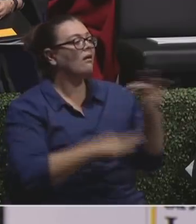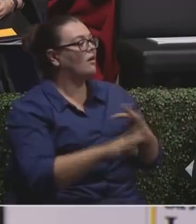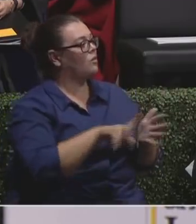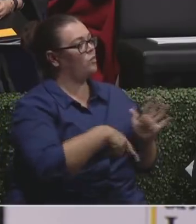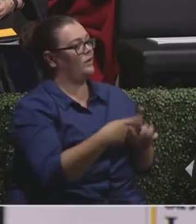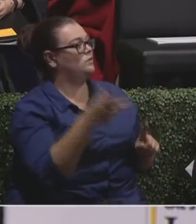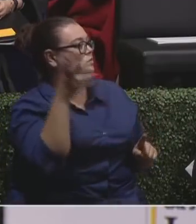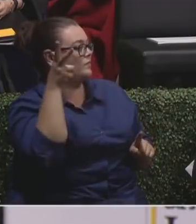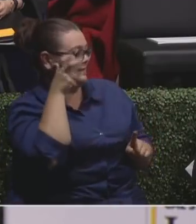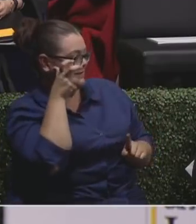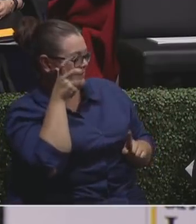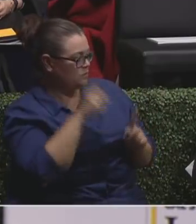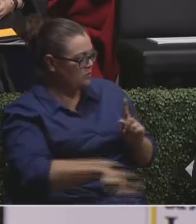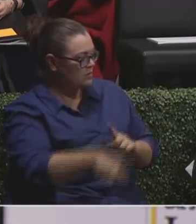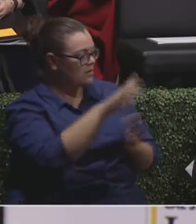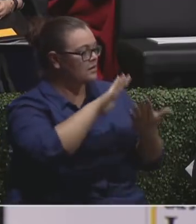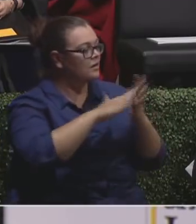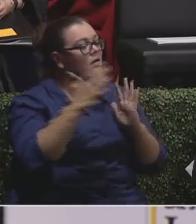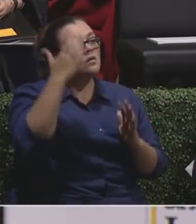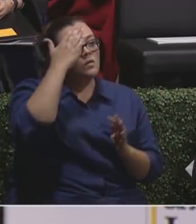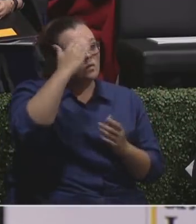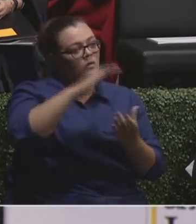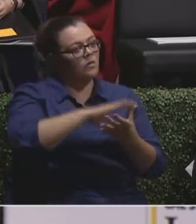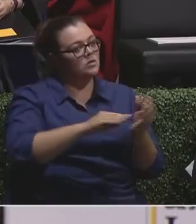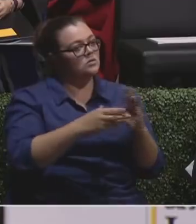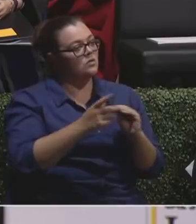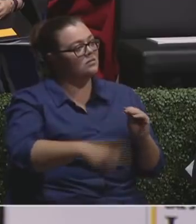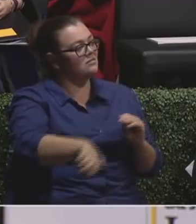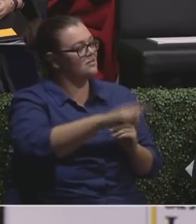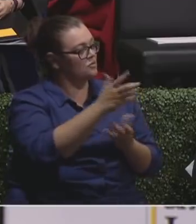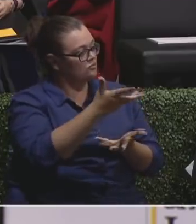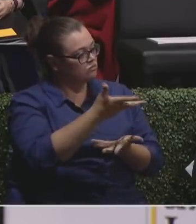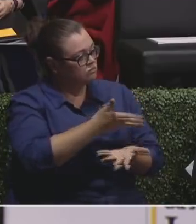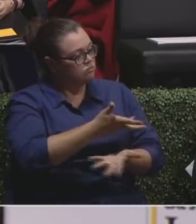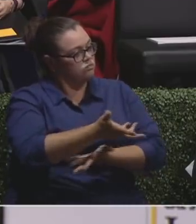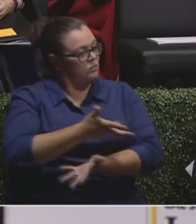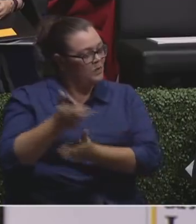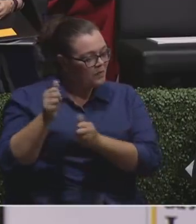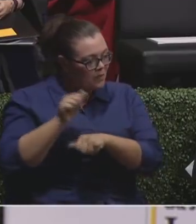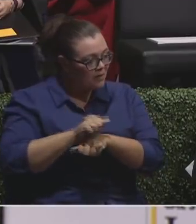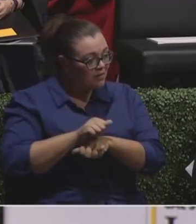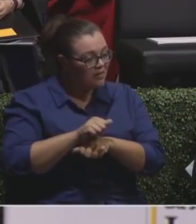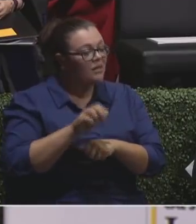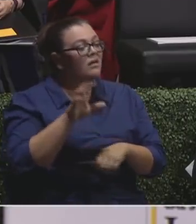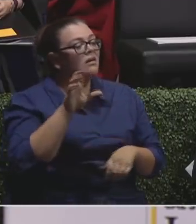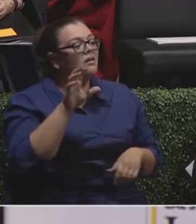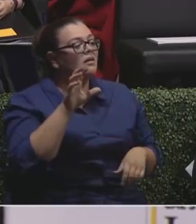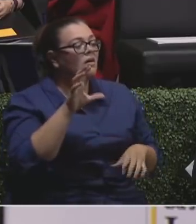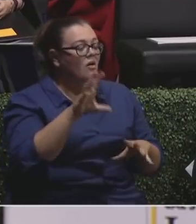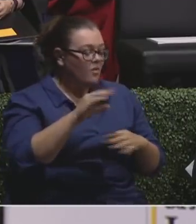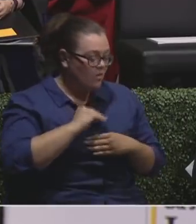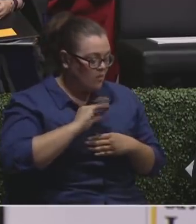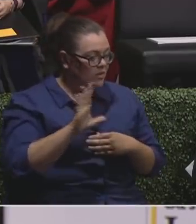THROUGH MY WORK AND HOW I STAY CONNECTED TO THE COMMUNITIES I SERVE. I HAVE TO BE INTENTIONAL ABOUT KNOWING WHEN TO SPEAK AND